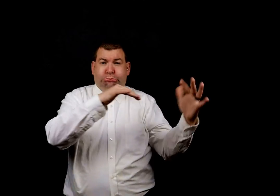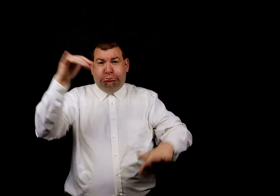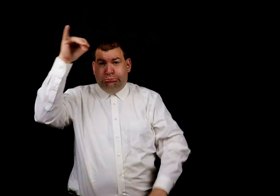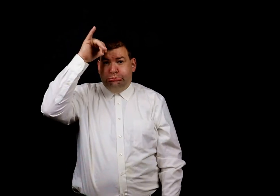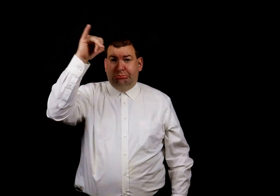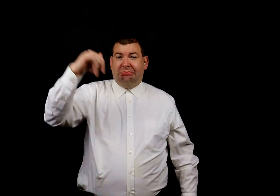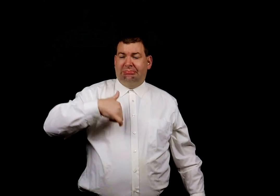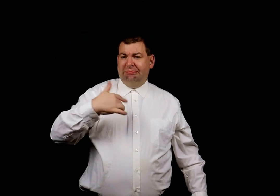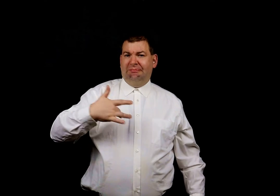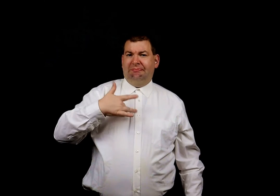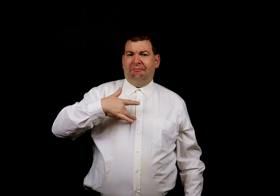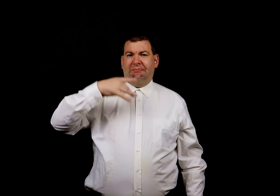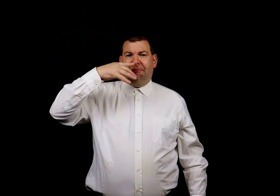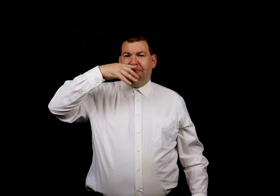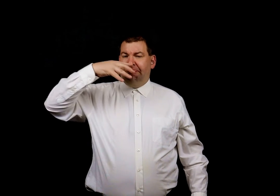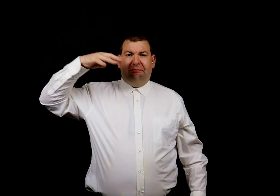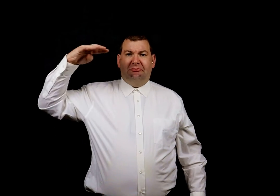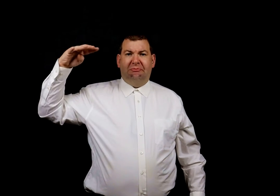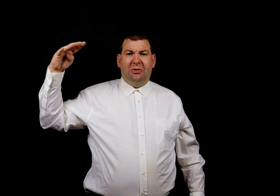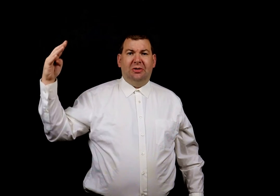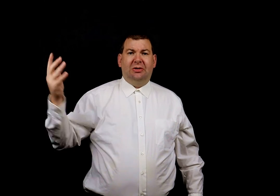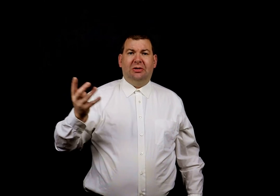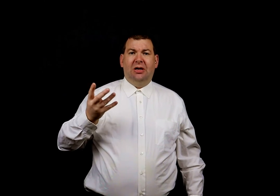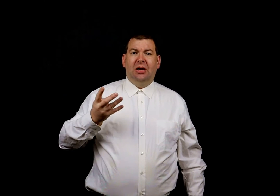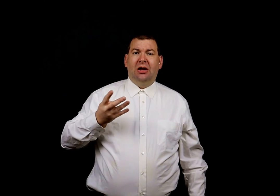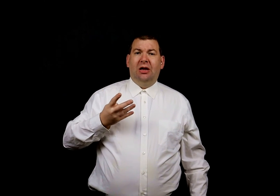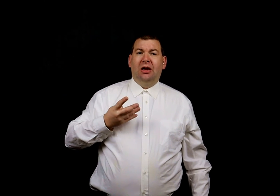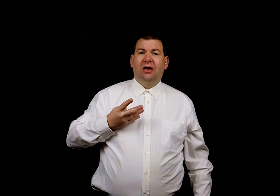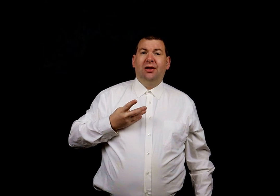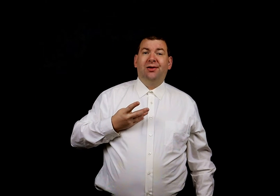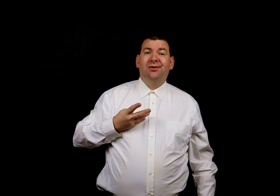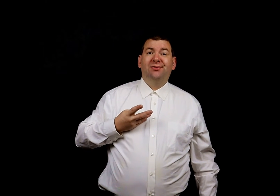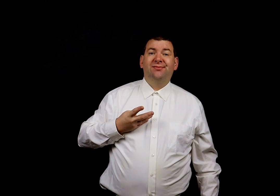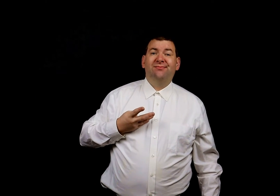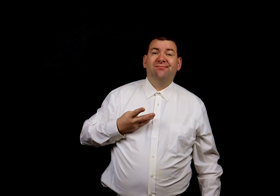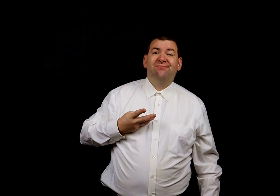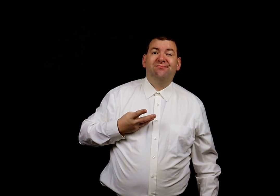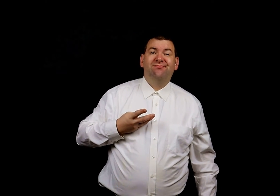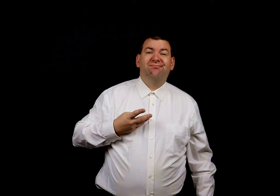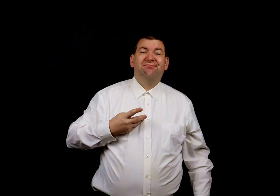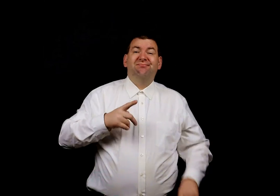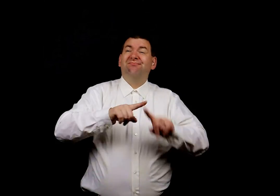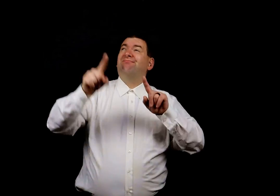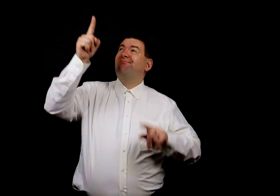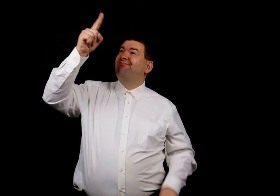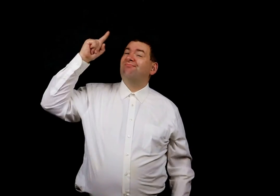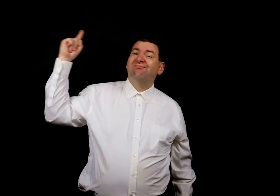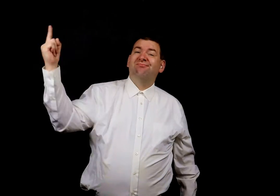because I felt forsaken but You've always